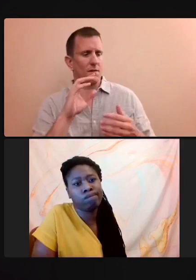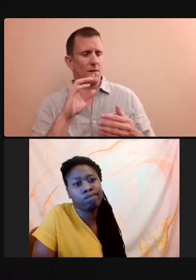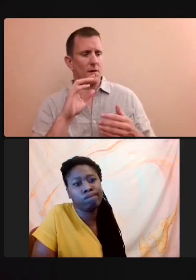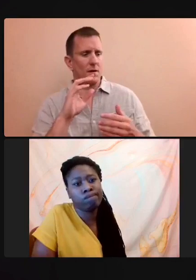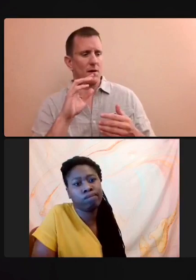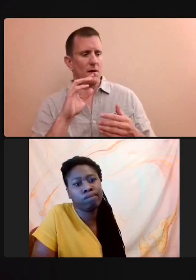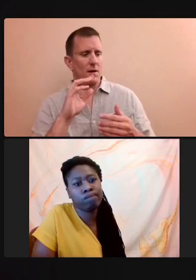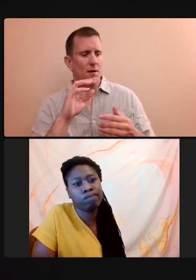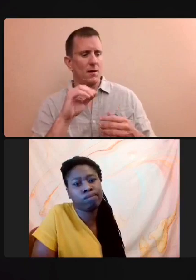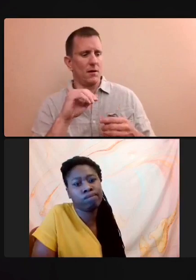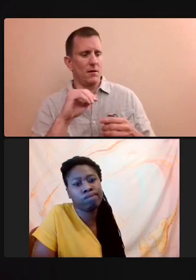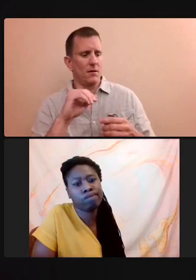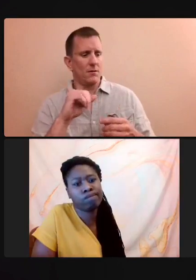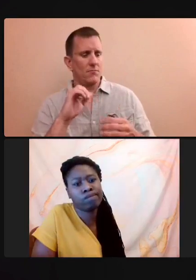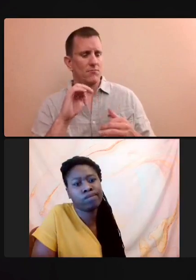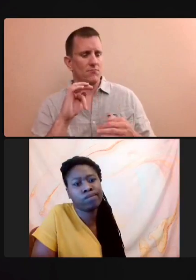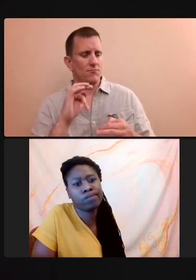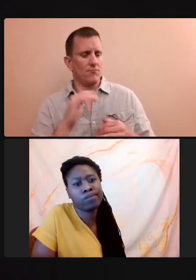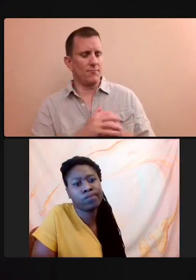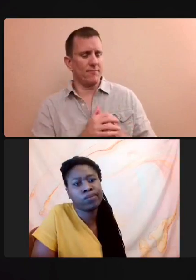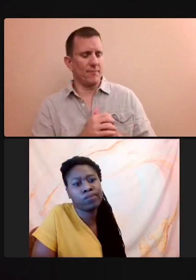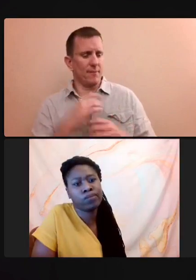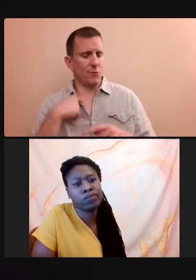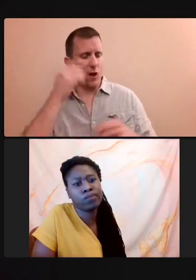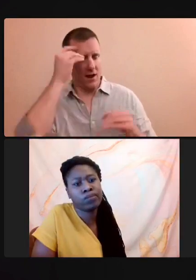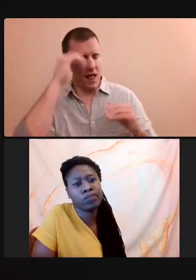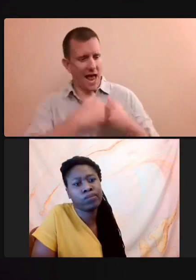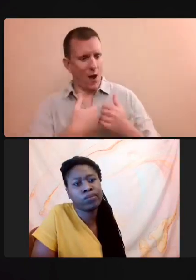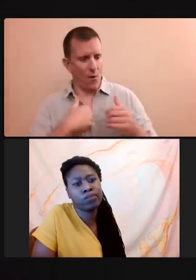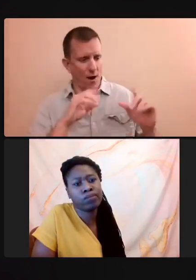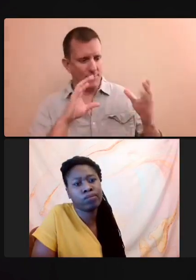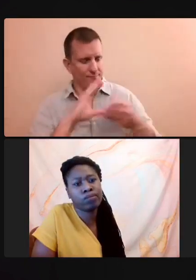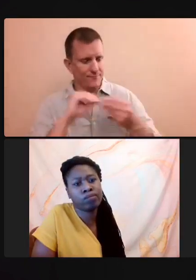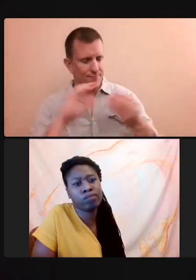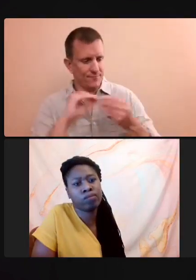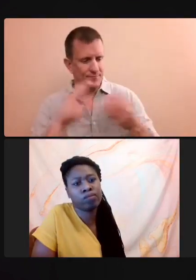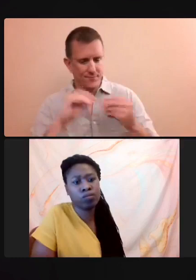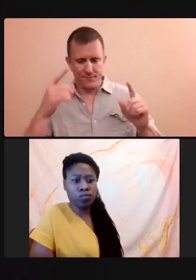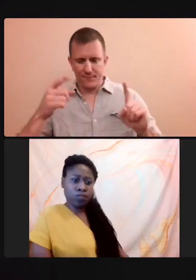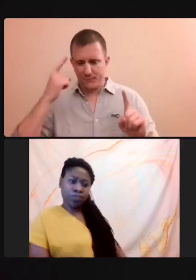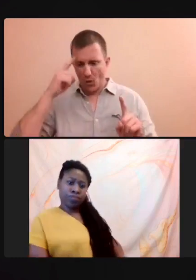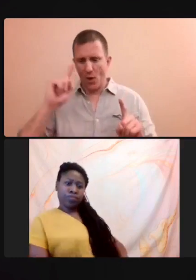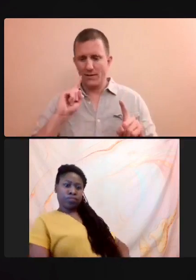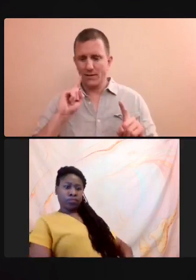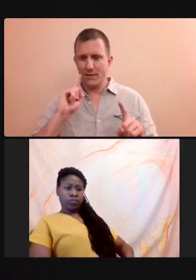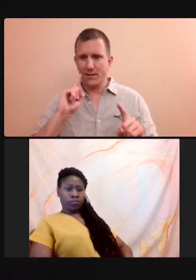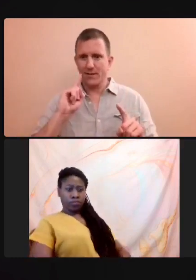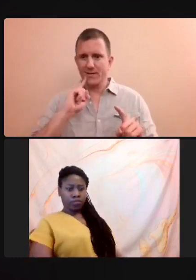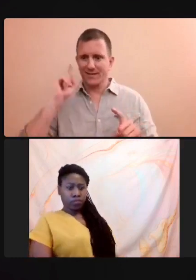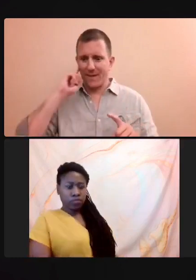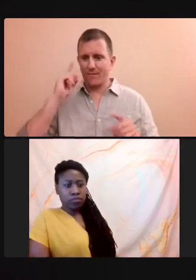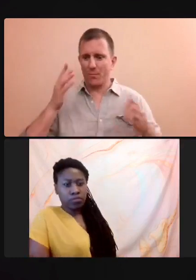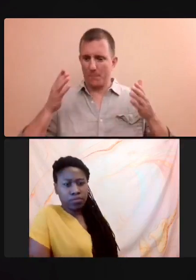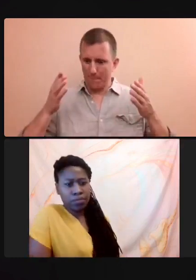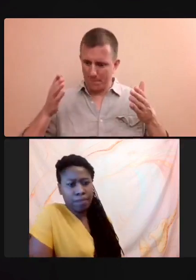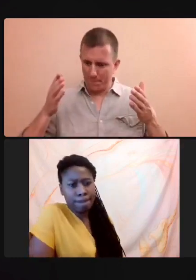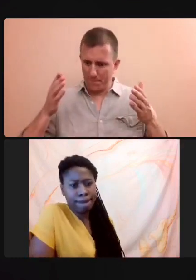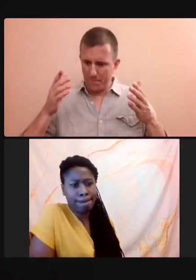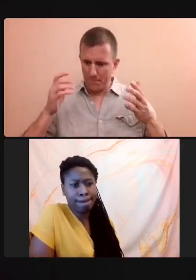for hearing students to have that exposure right. Not just about the culture of the deaf community, but also the language. And we see that, right?